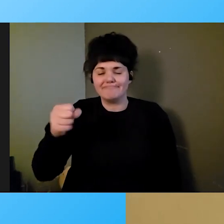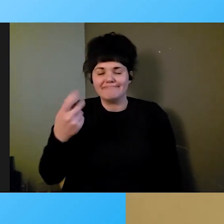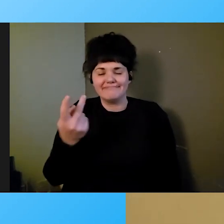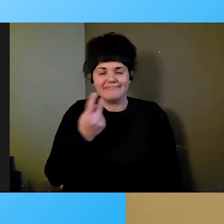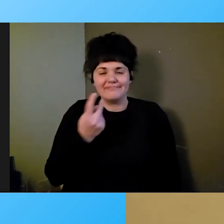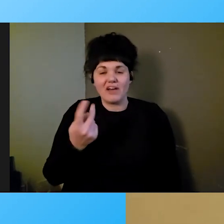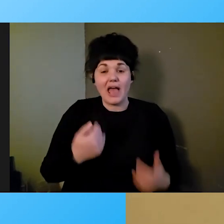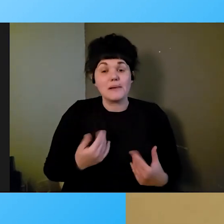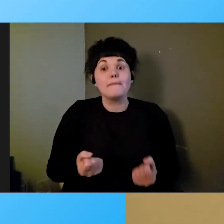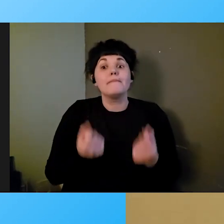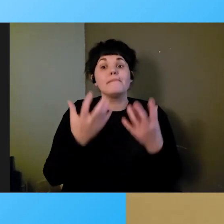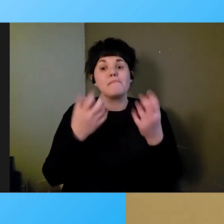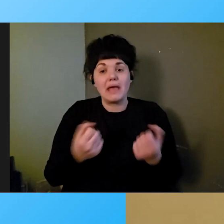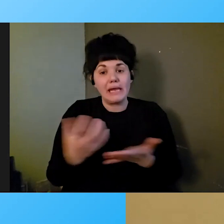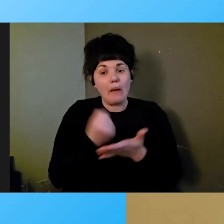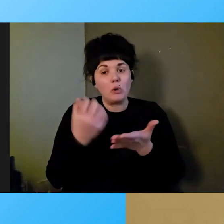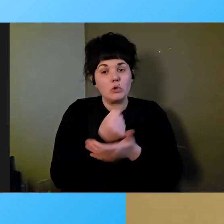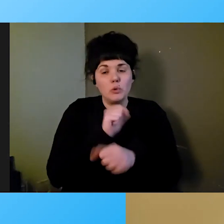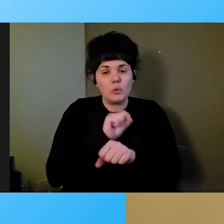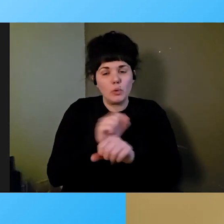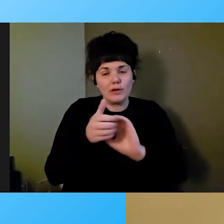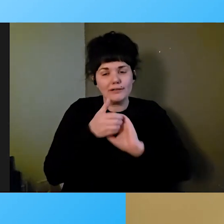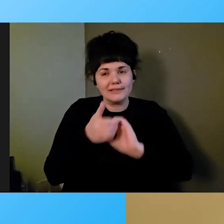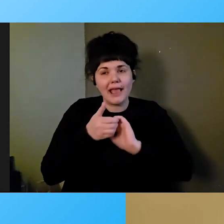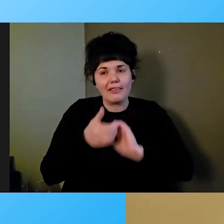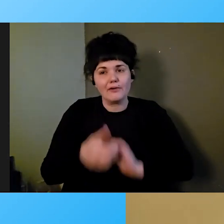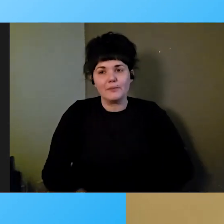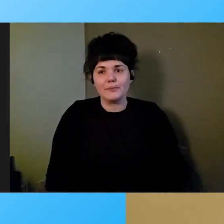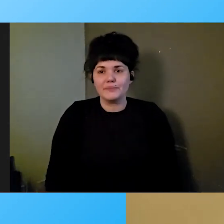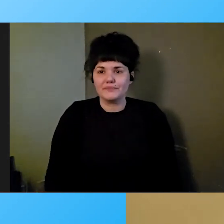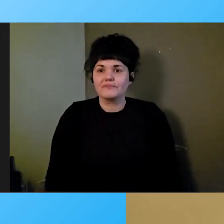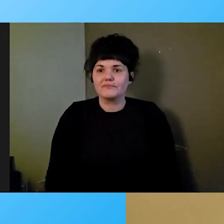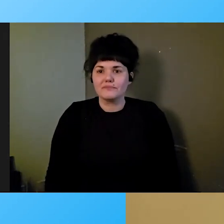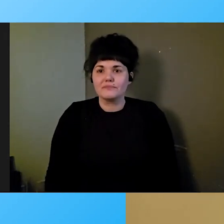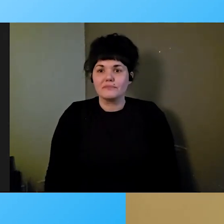have had many opportunities to work together and excited about